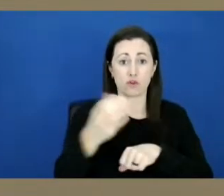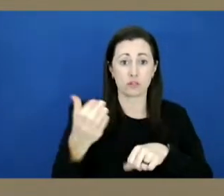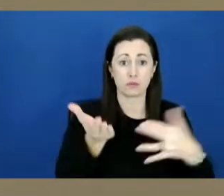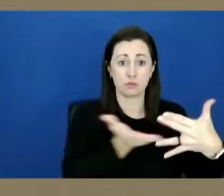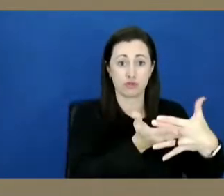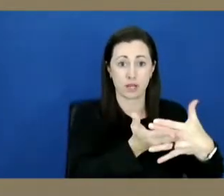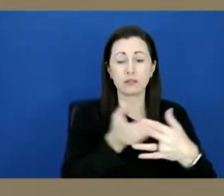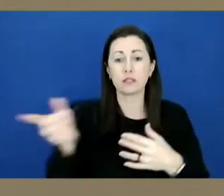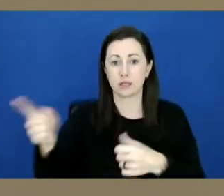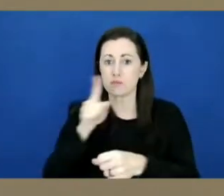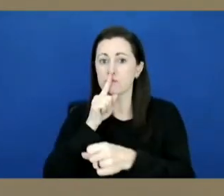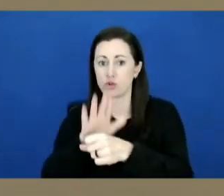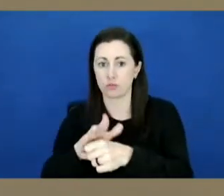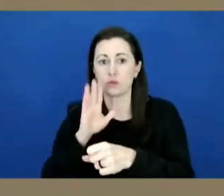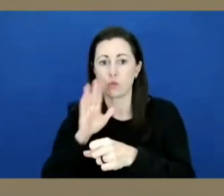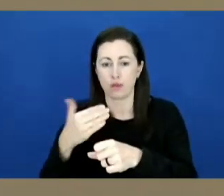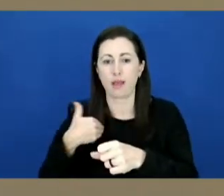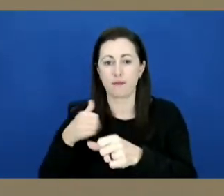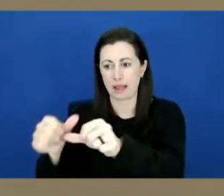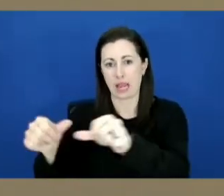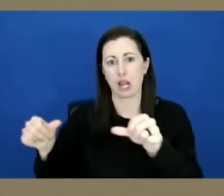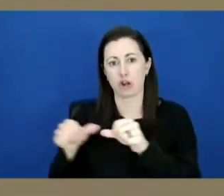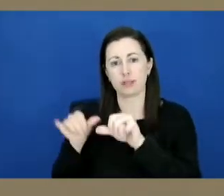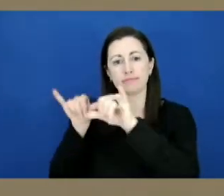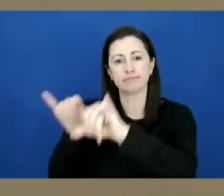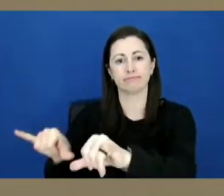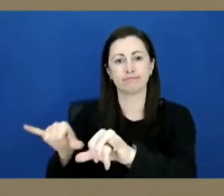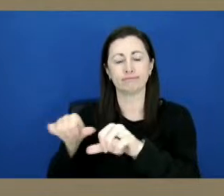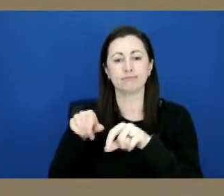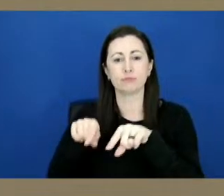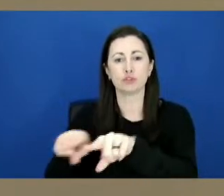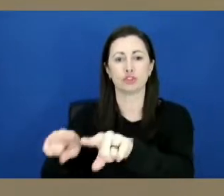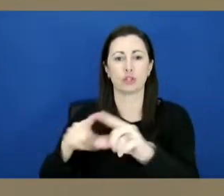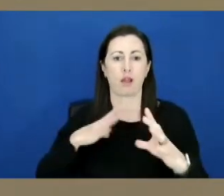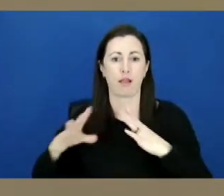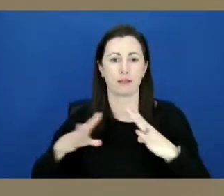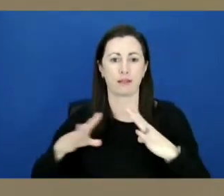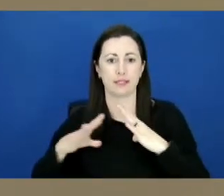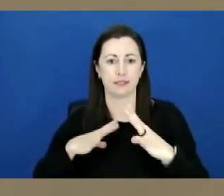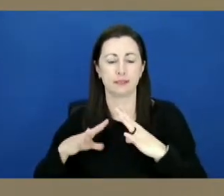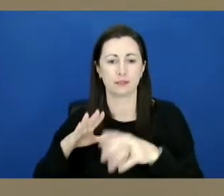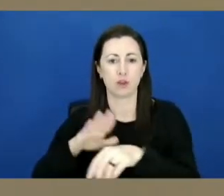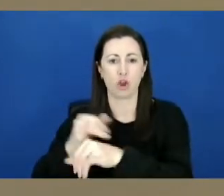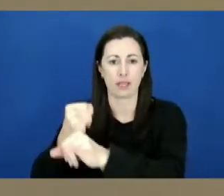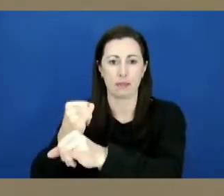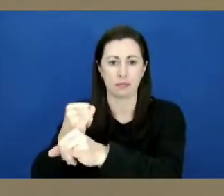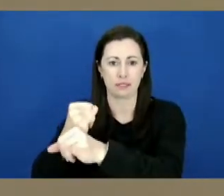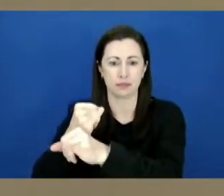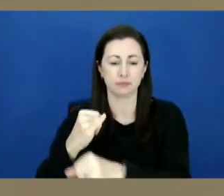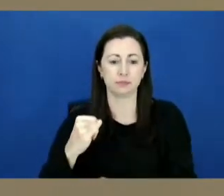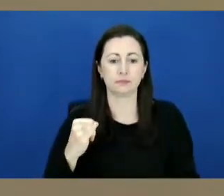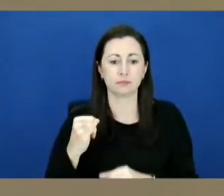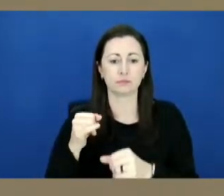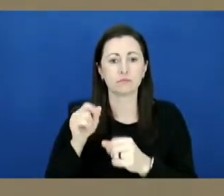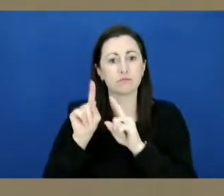BECAUSE THEY DIDN'T HAVE ANY PLACE TO GO. BUT THEY WOULD HAVE A SITE TO